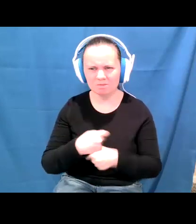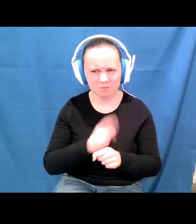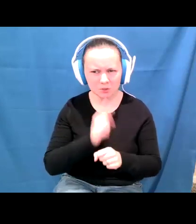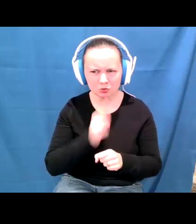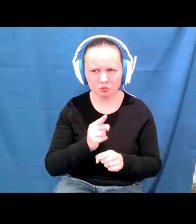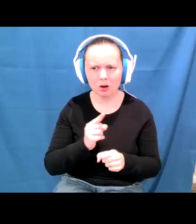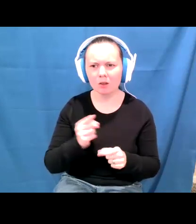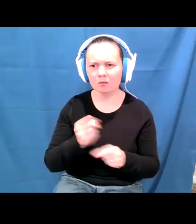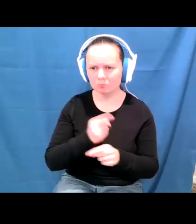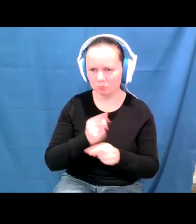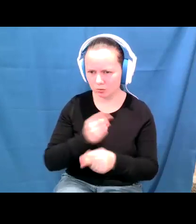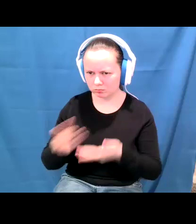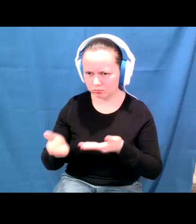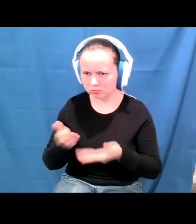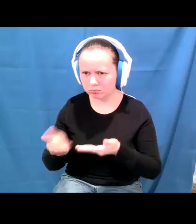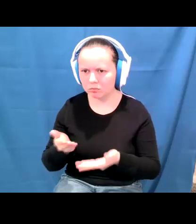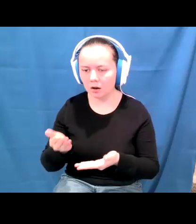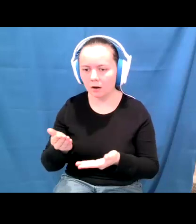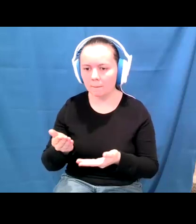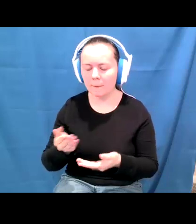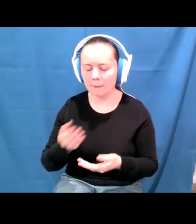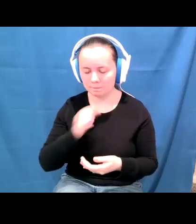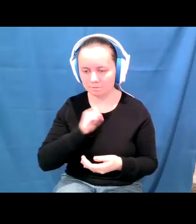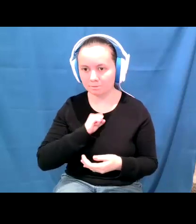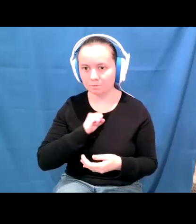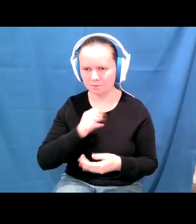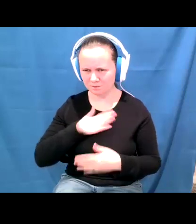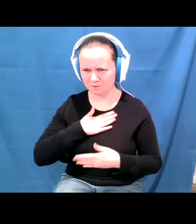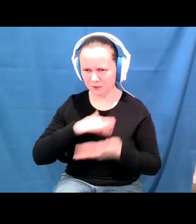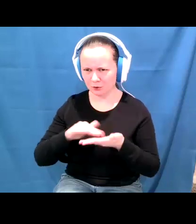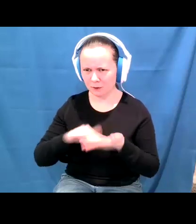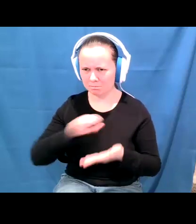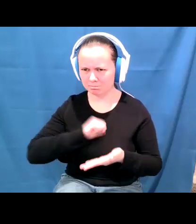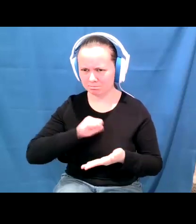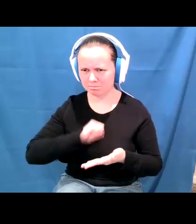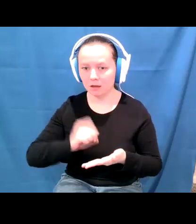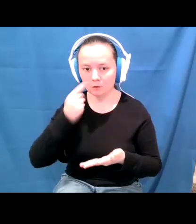support of direct care workers, including